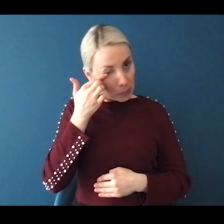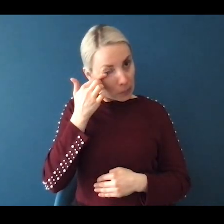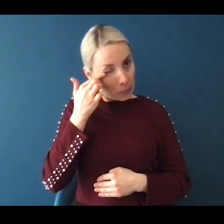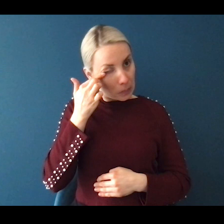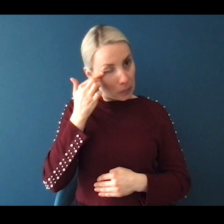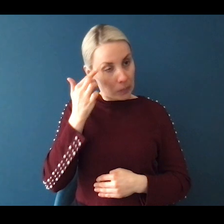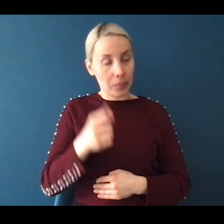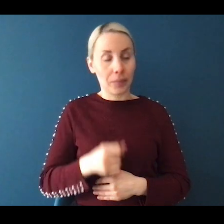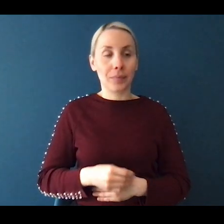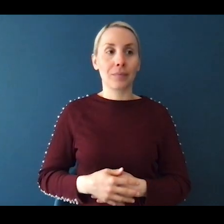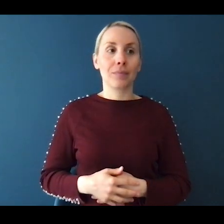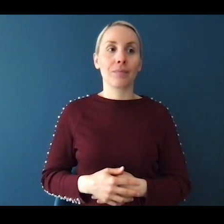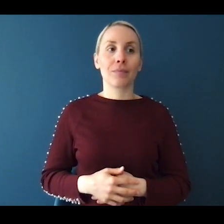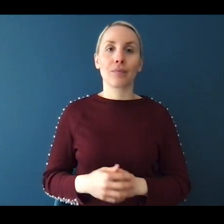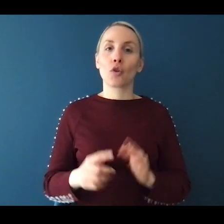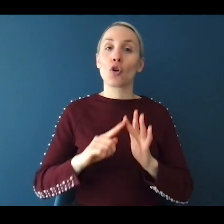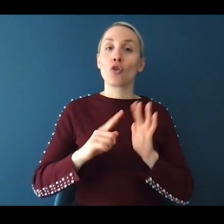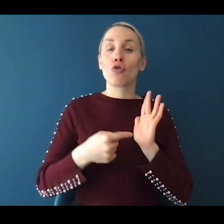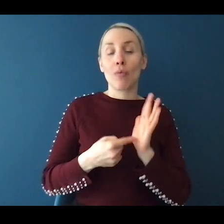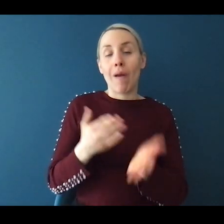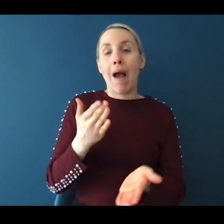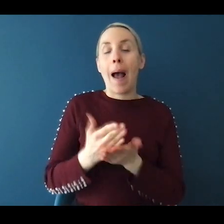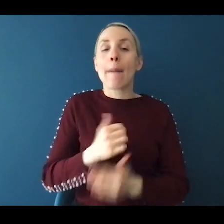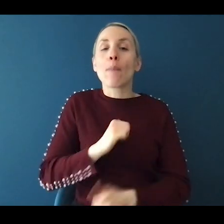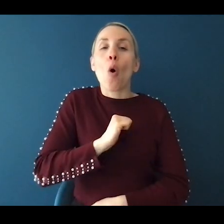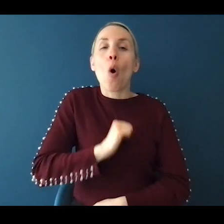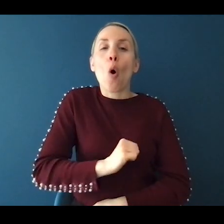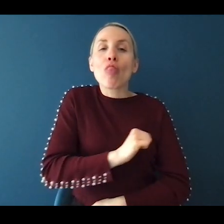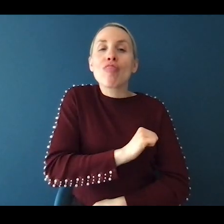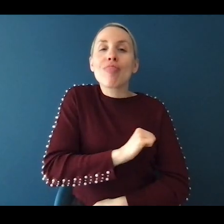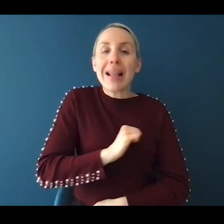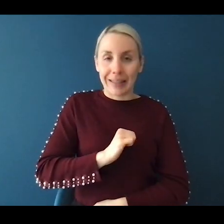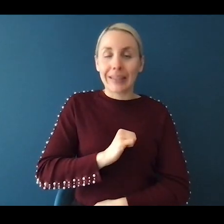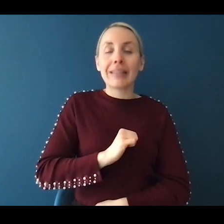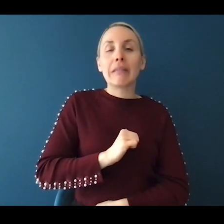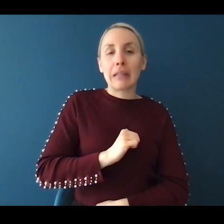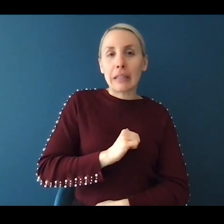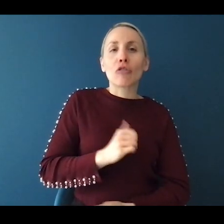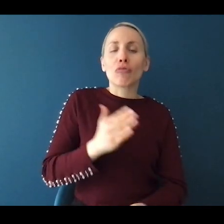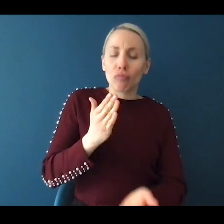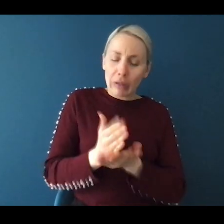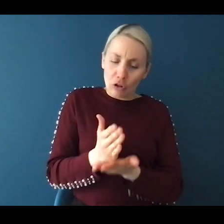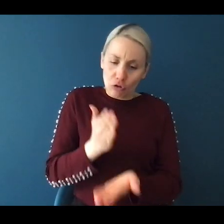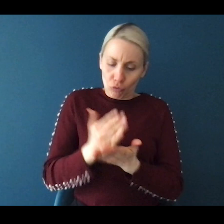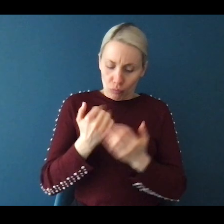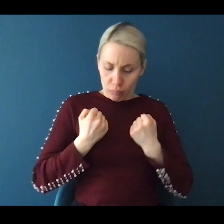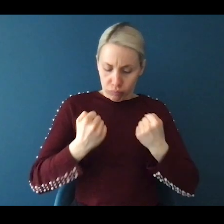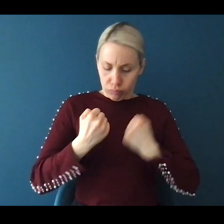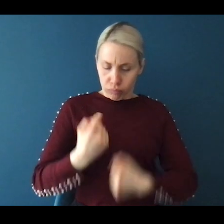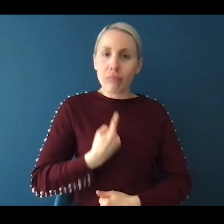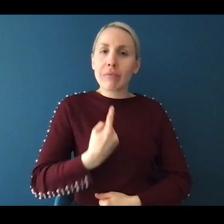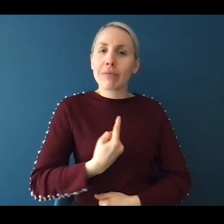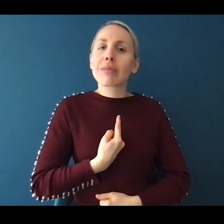is the key as well what I'm looking for when I'm reading through statements or looking